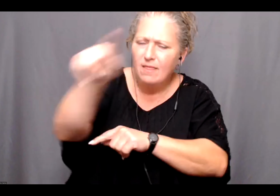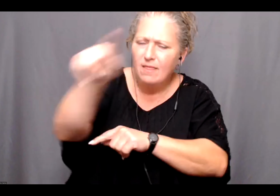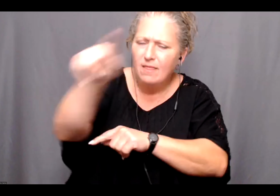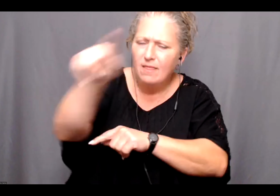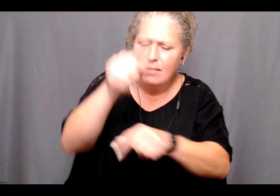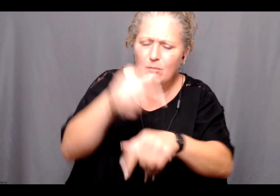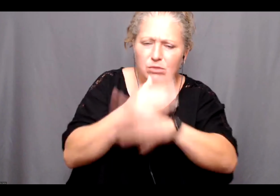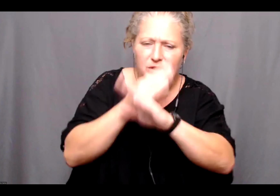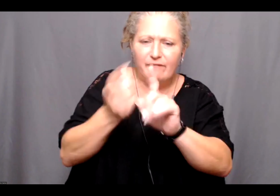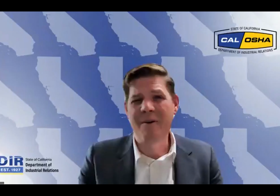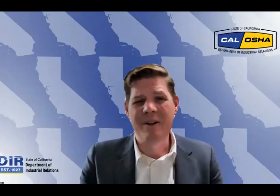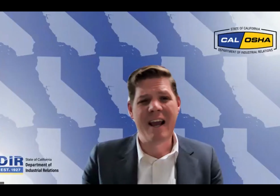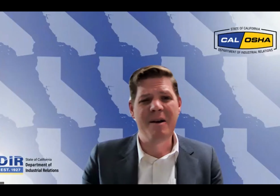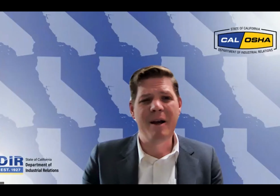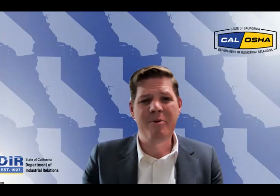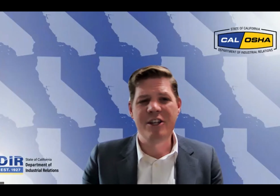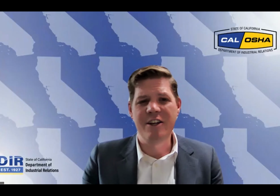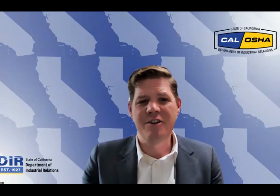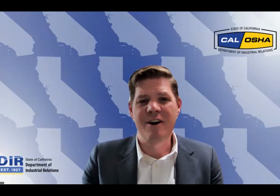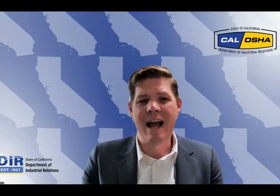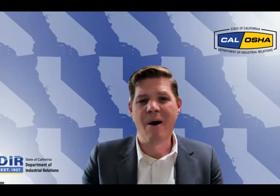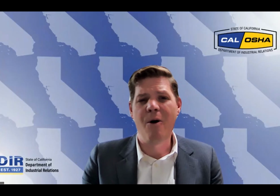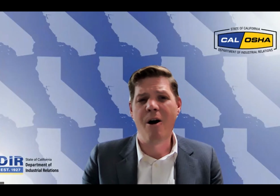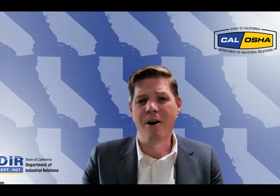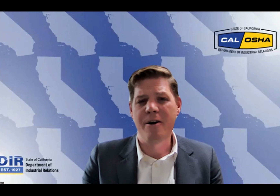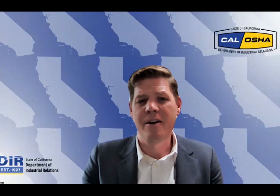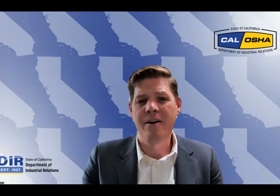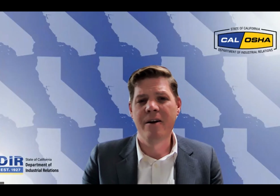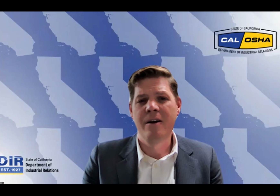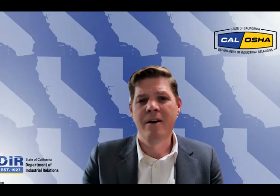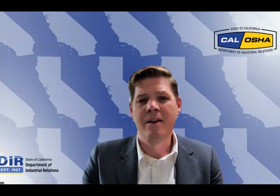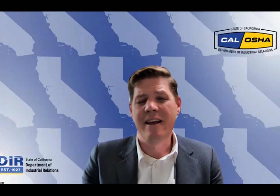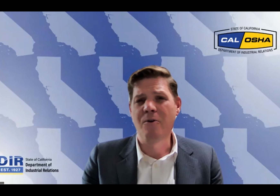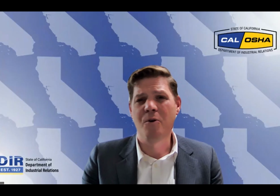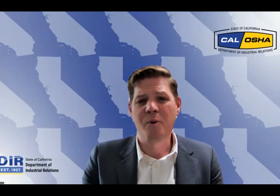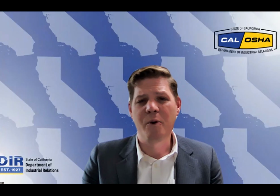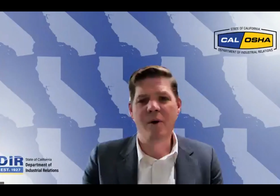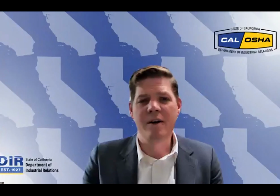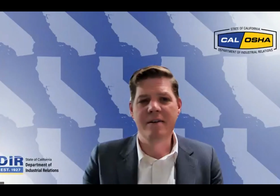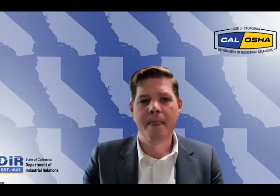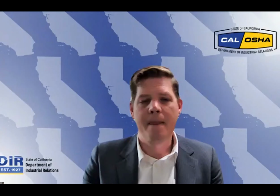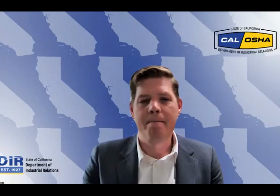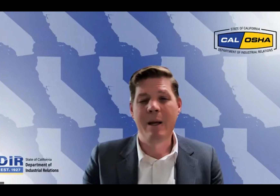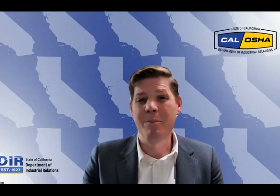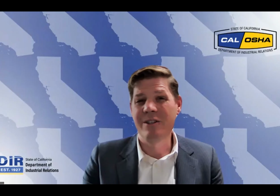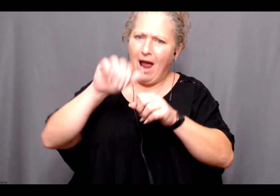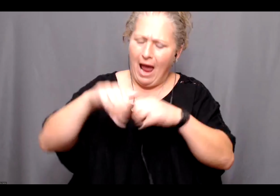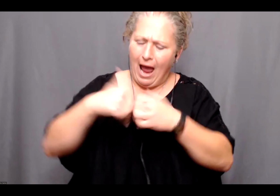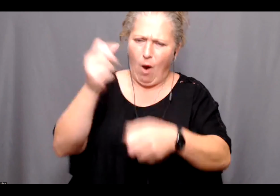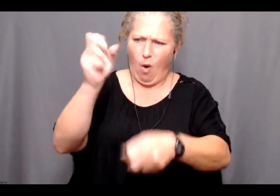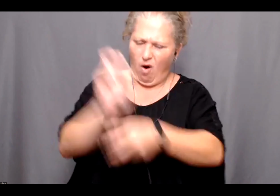and it was only then that I really gained my appreciation for how hard that work was, and particularly